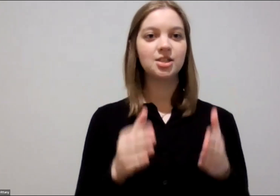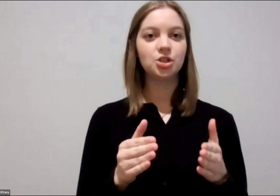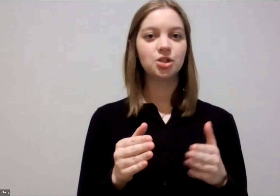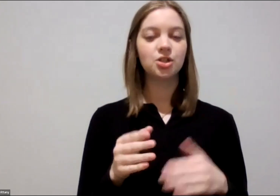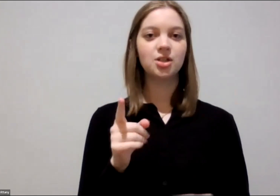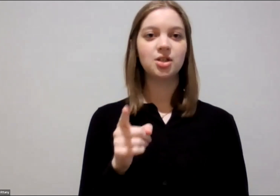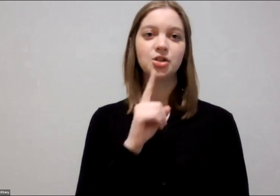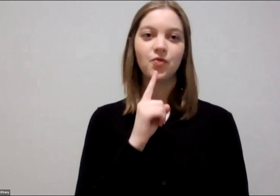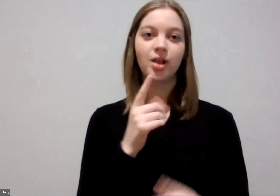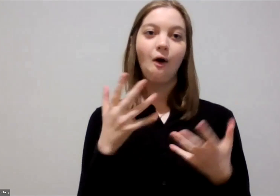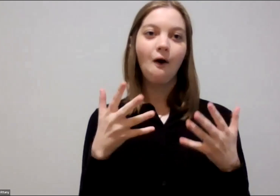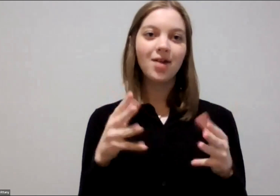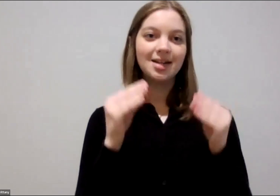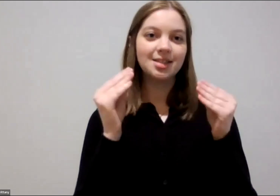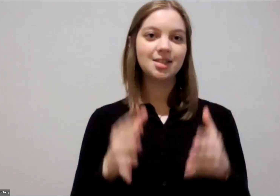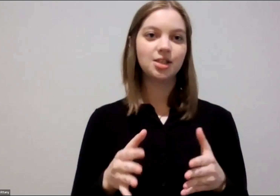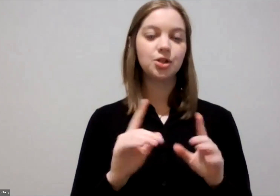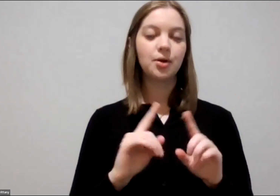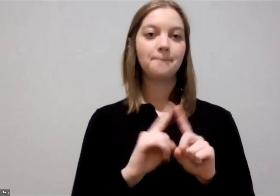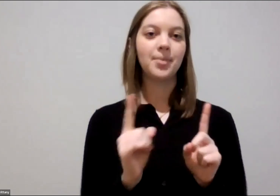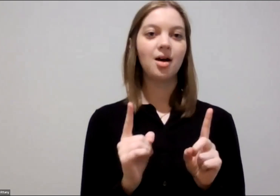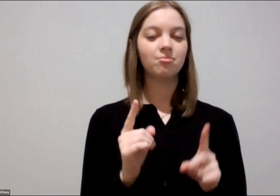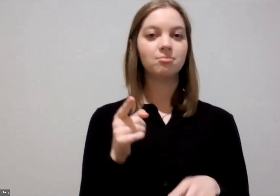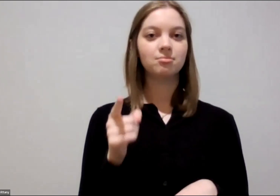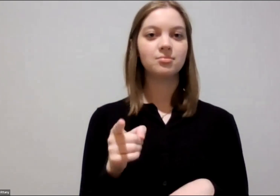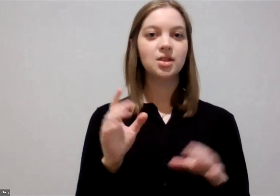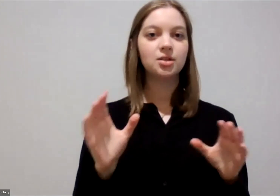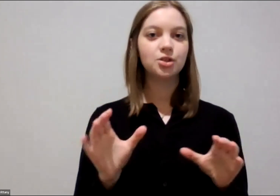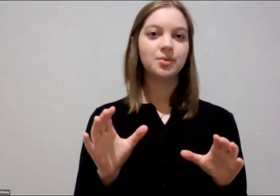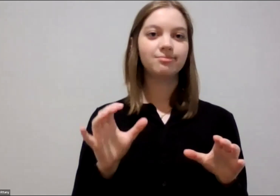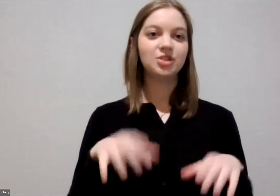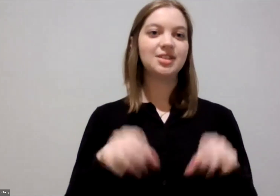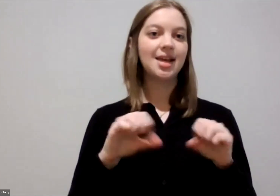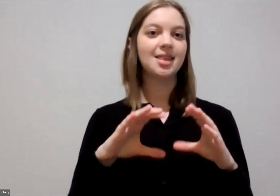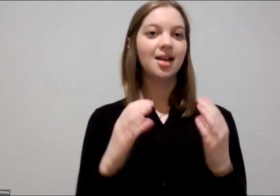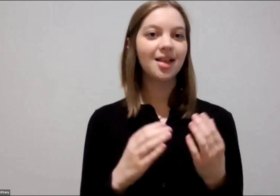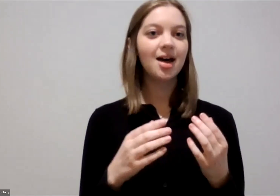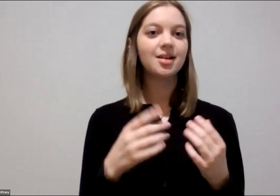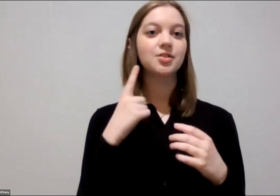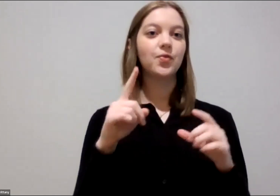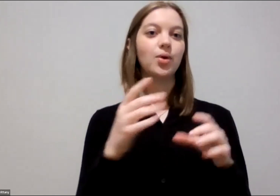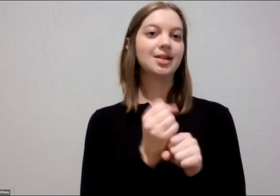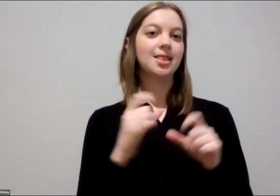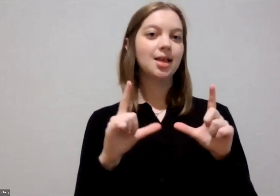She really she already is a teacher. But she's she's doing that course work to get those licensing